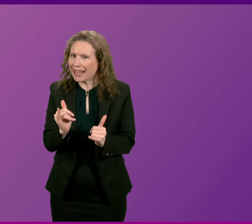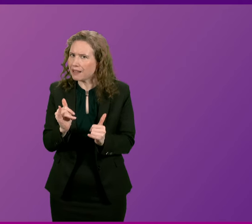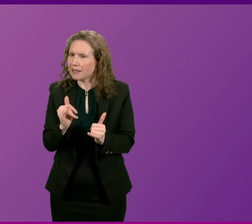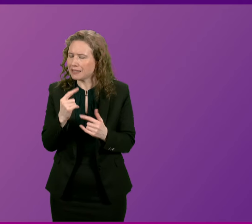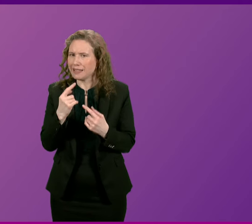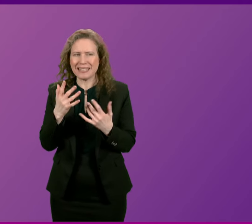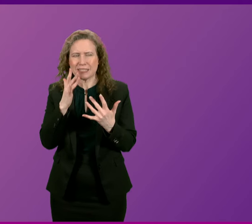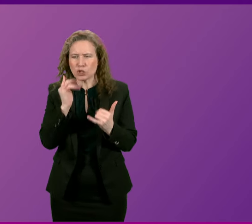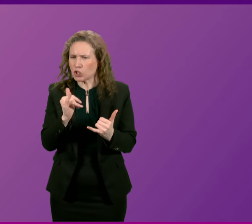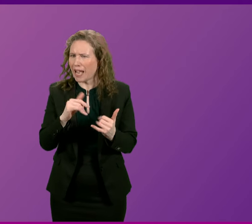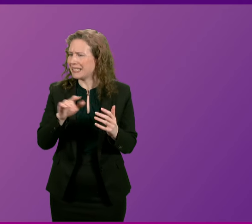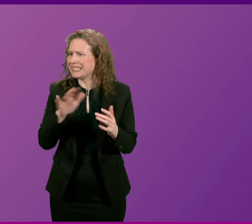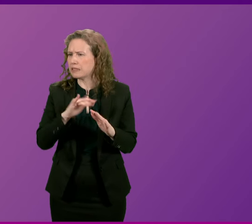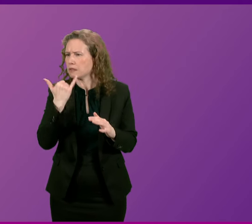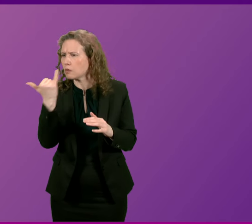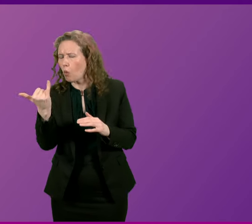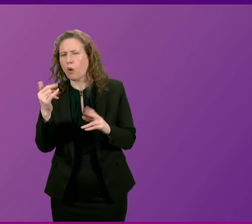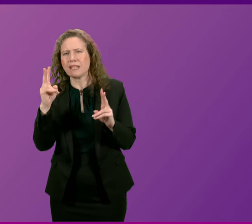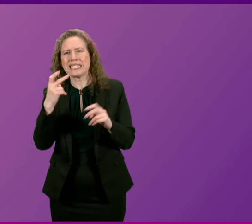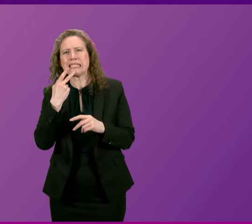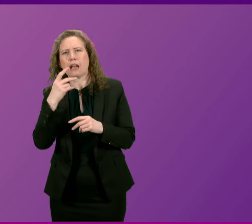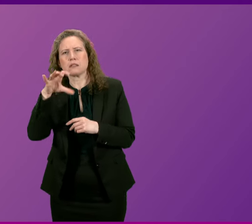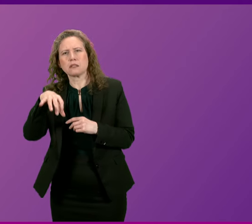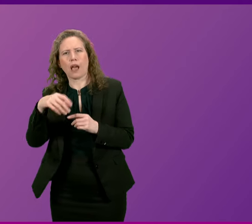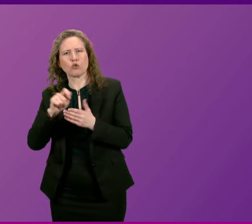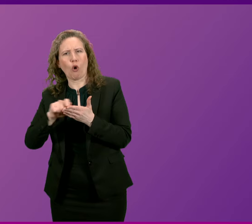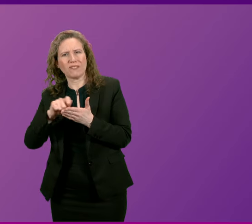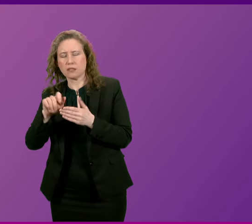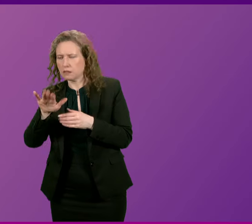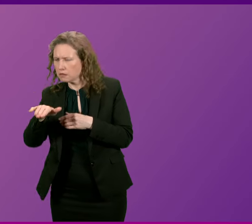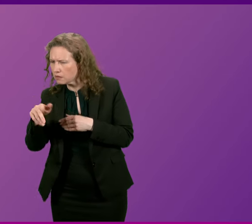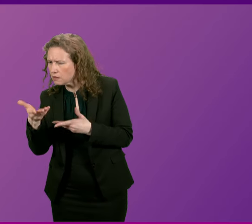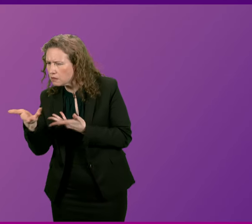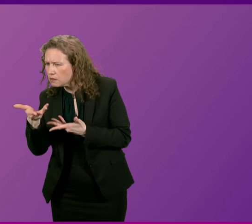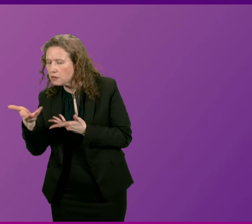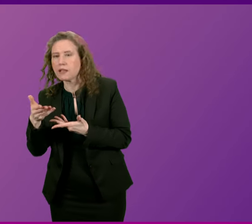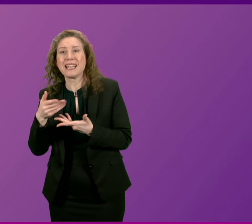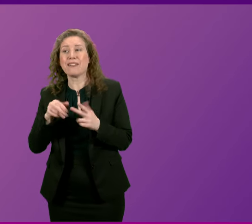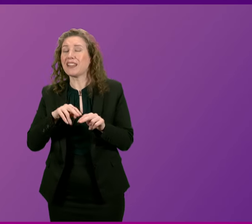calling him or the Second Sight offices, the outcome might well have been different.